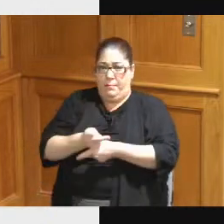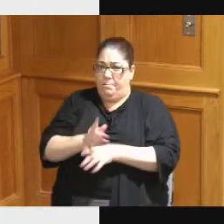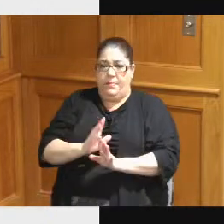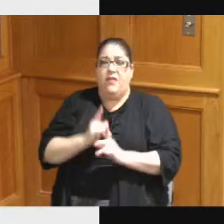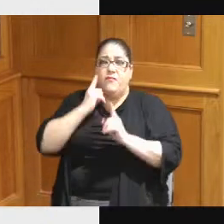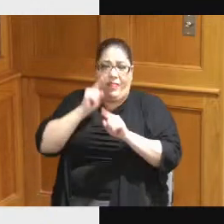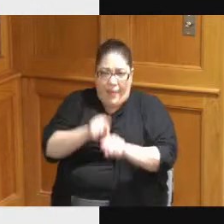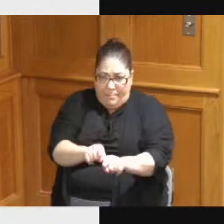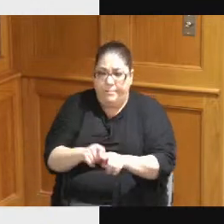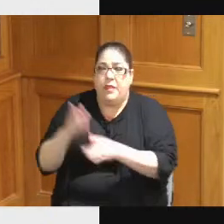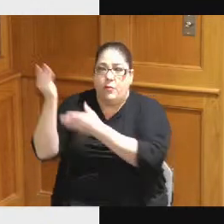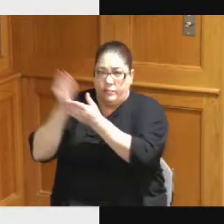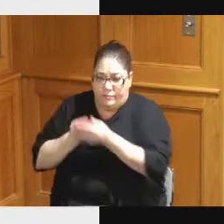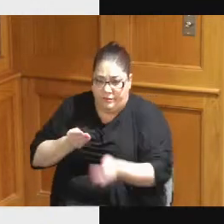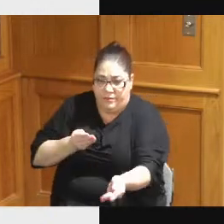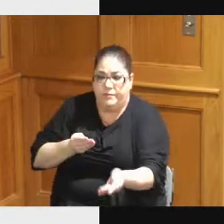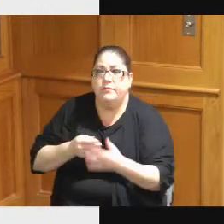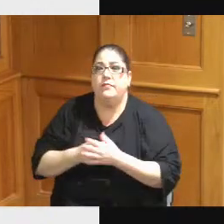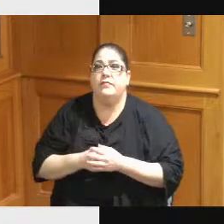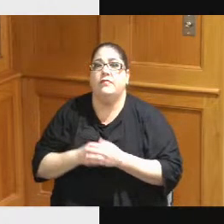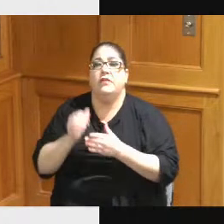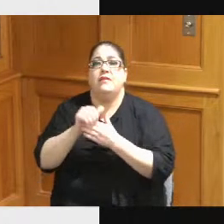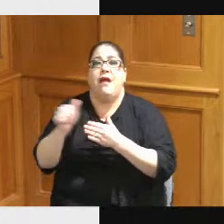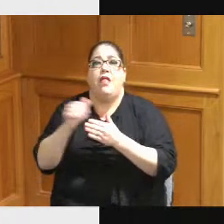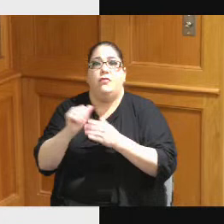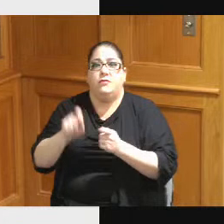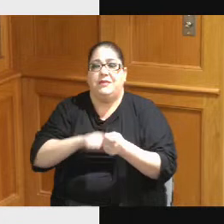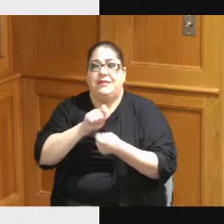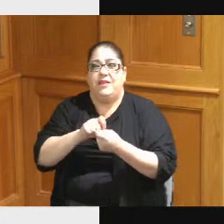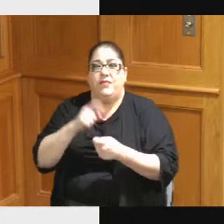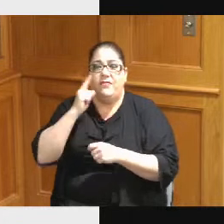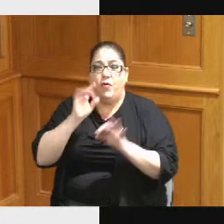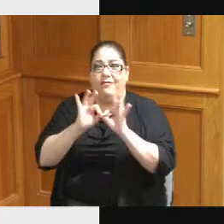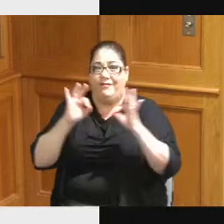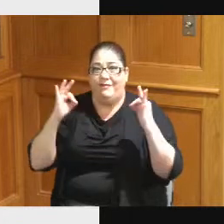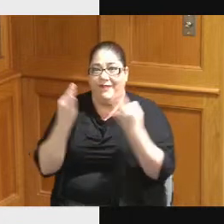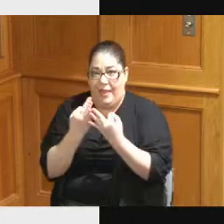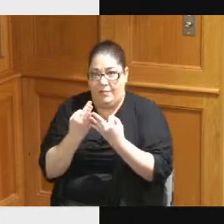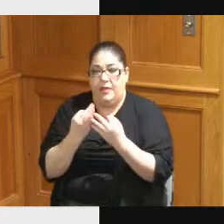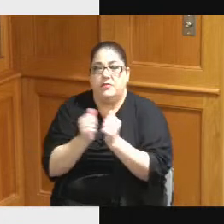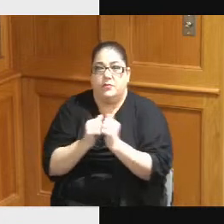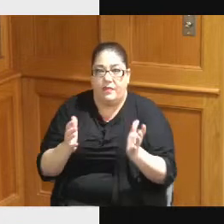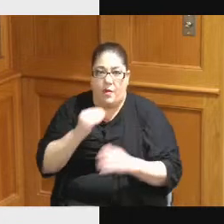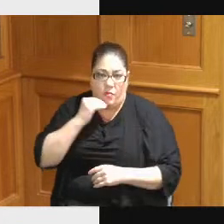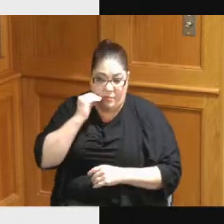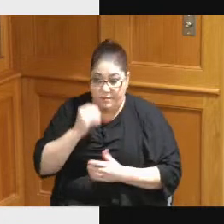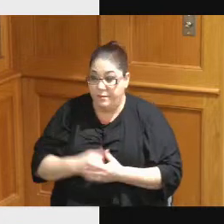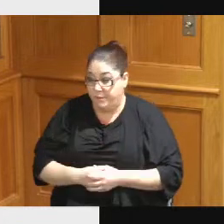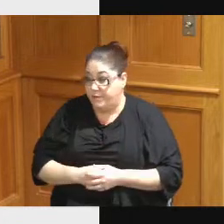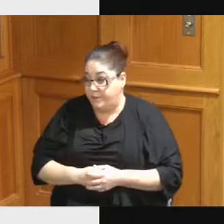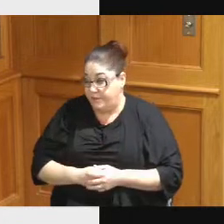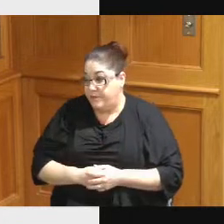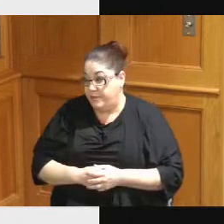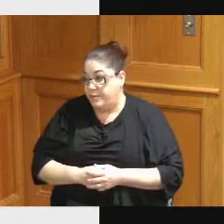them and those dollars are specifically targeted at Family homelessness so a big part of what we